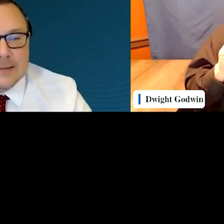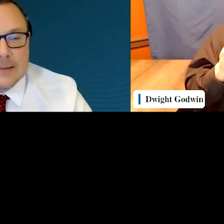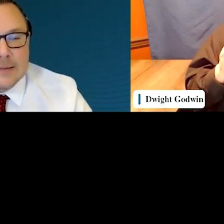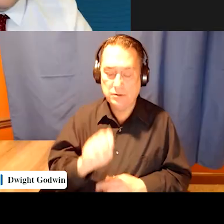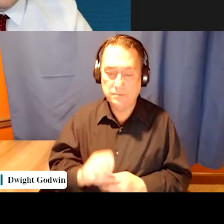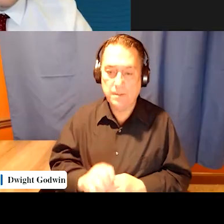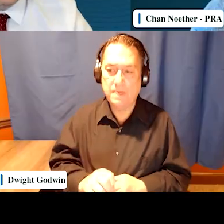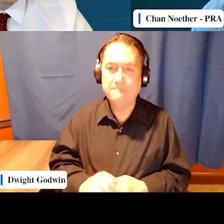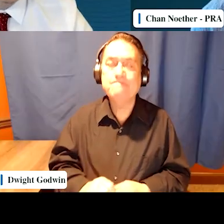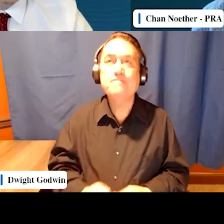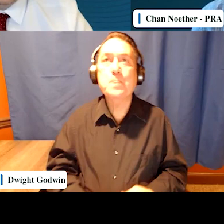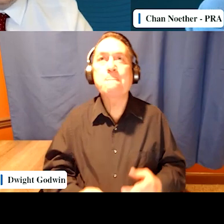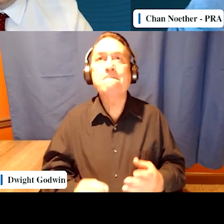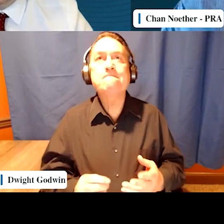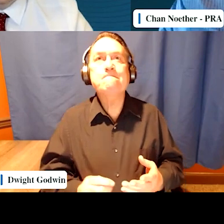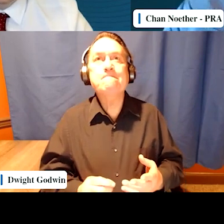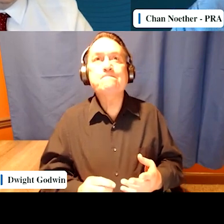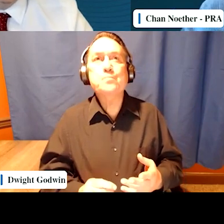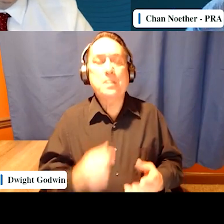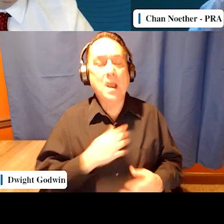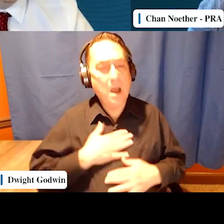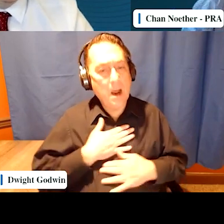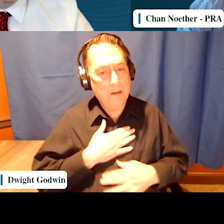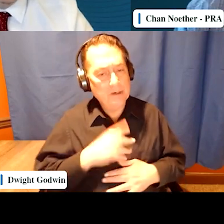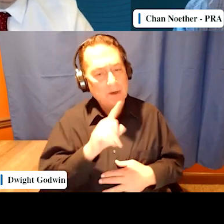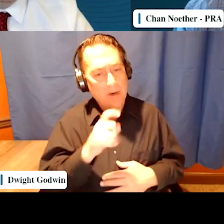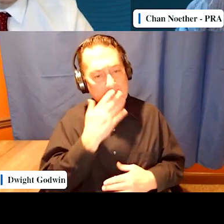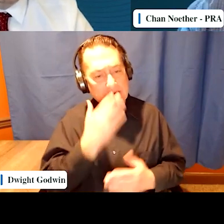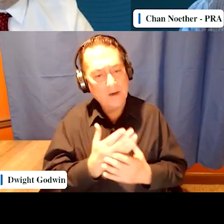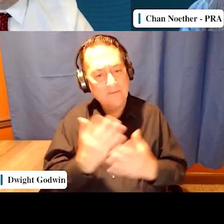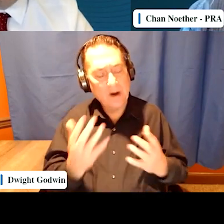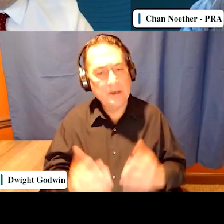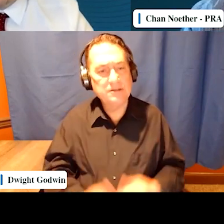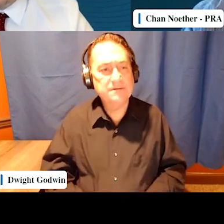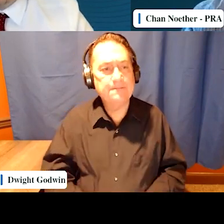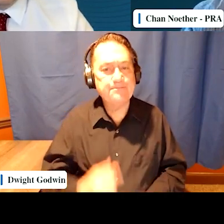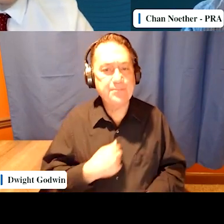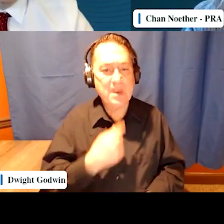So I appreciate that question, thank you very much. And I'll say that the intent of the model